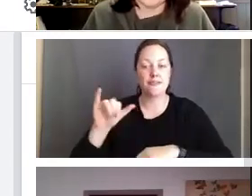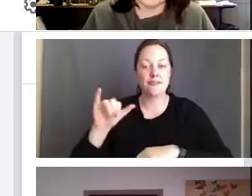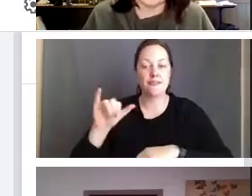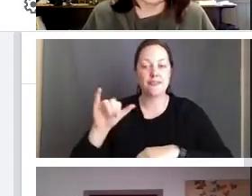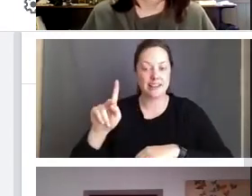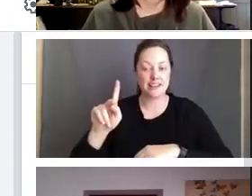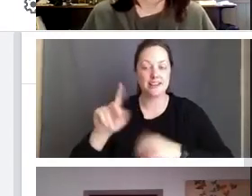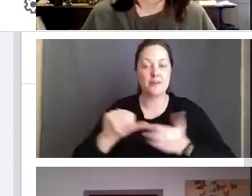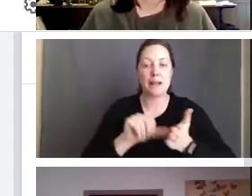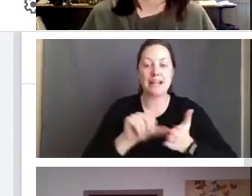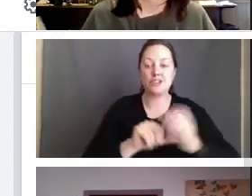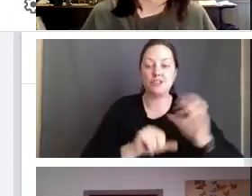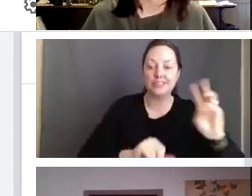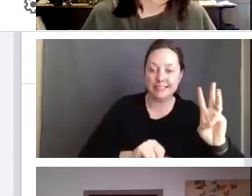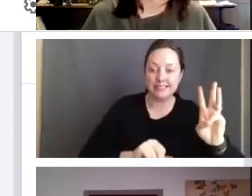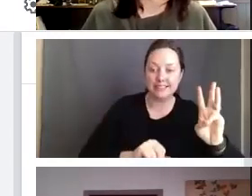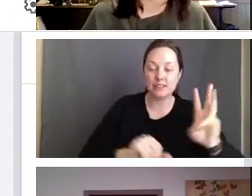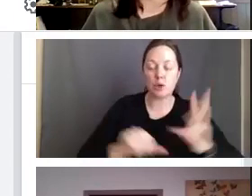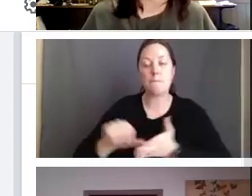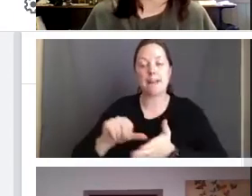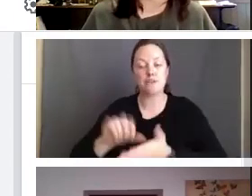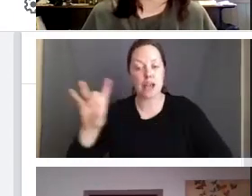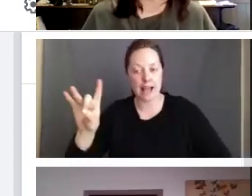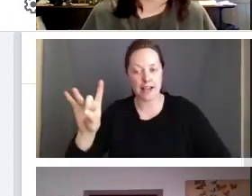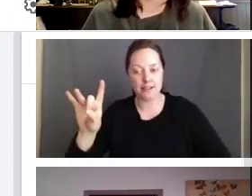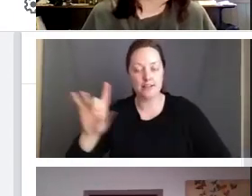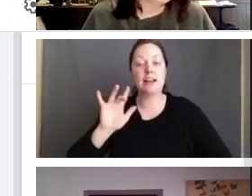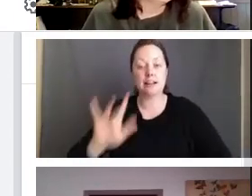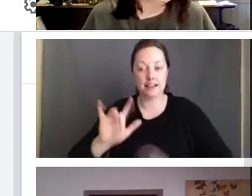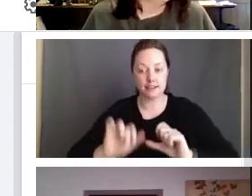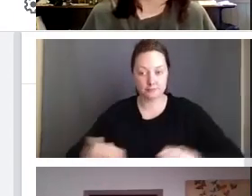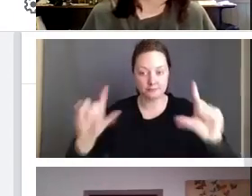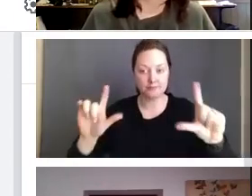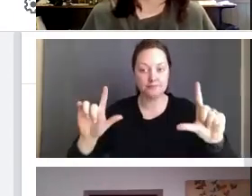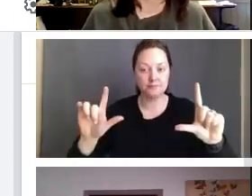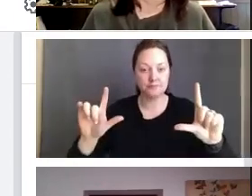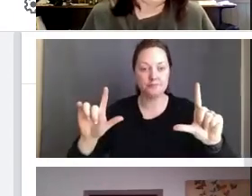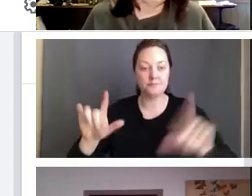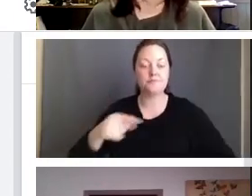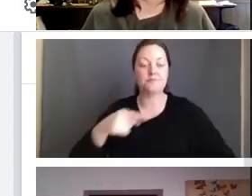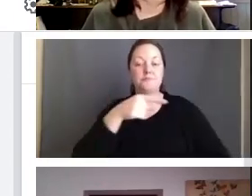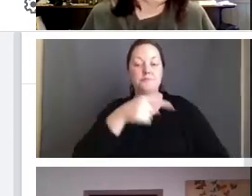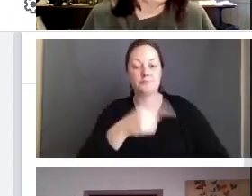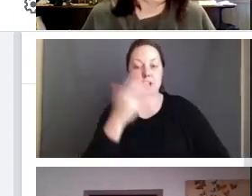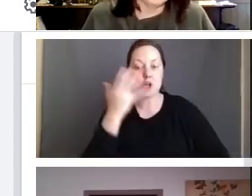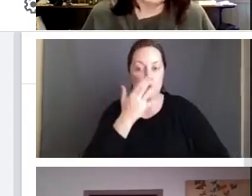The insert tab let me get back to it, here we go.